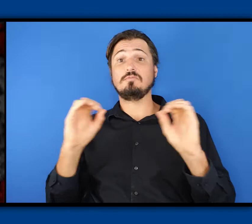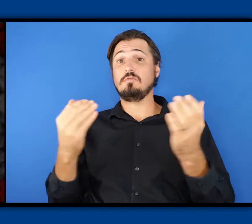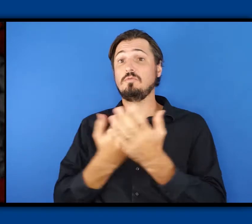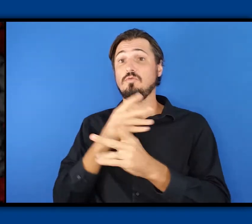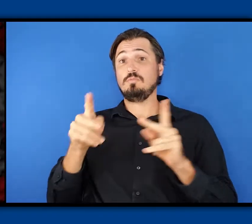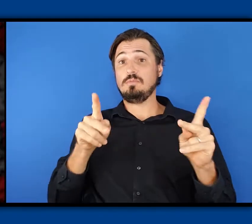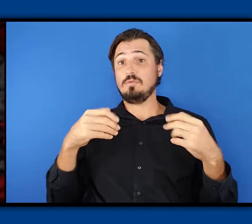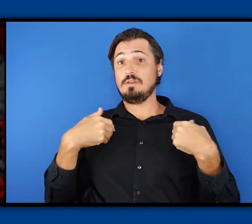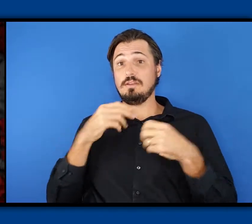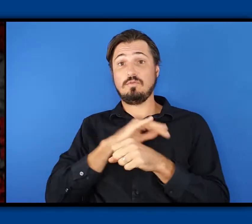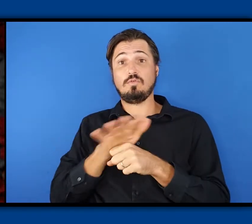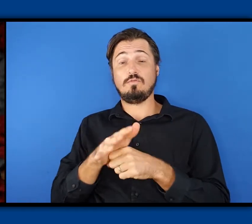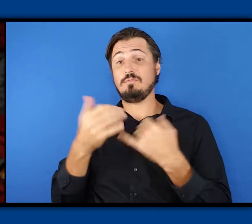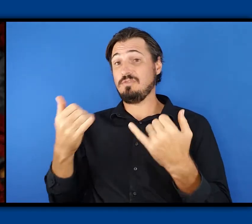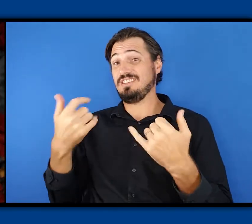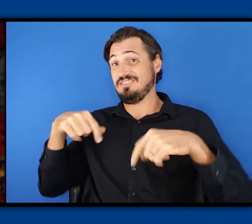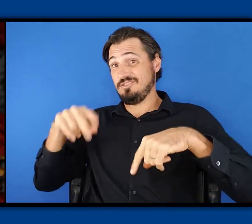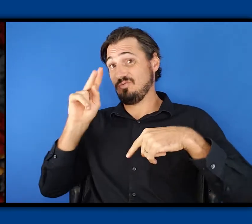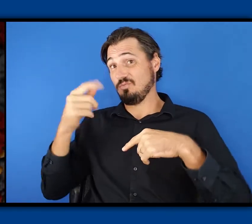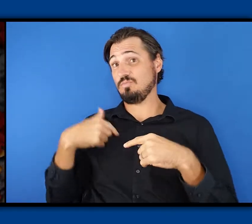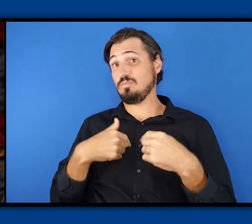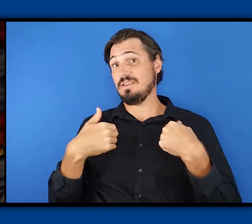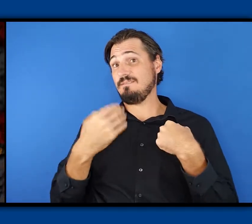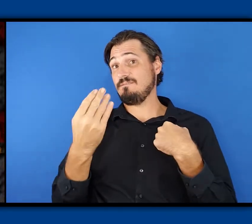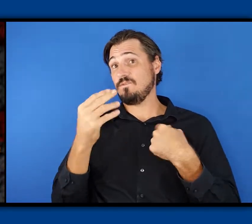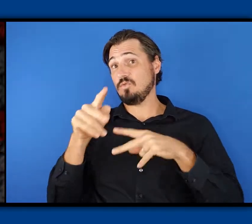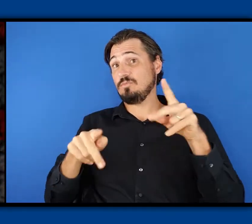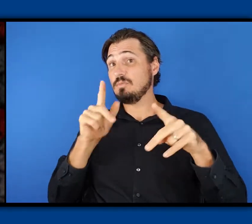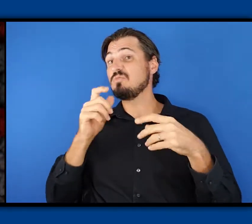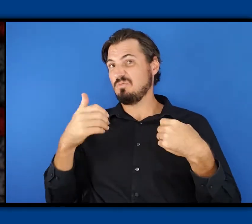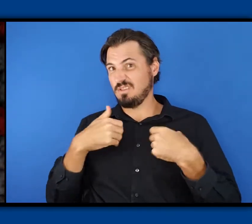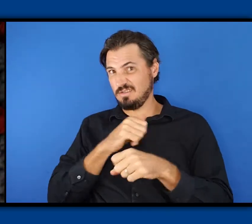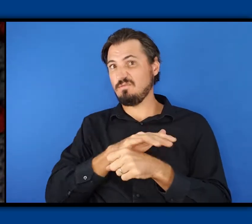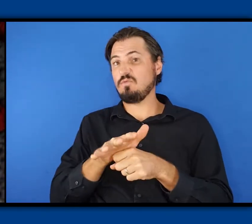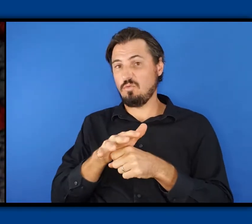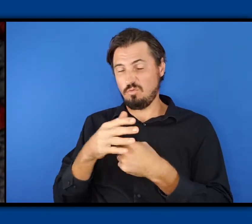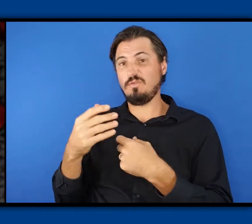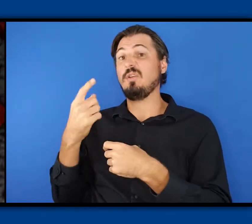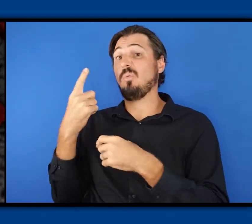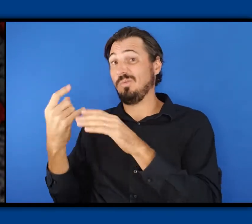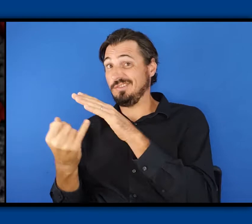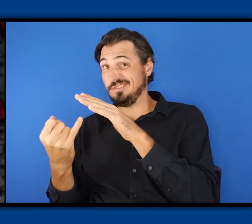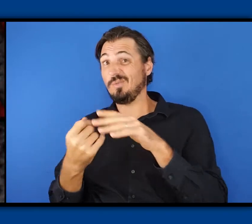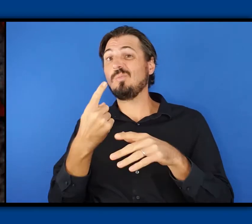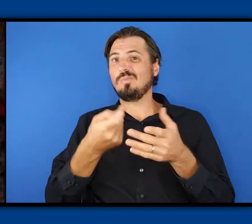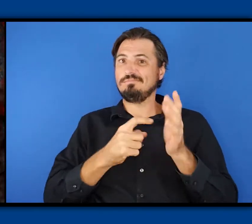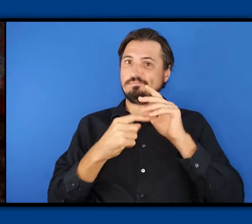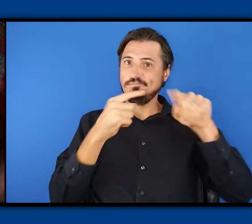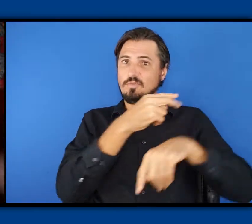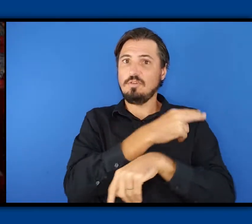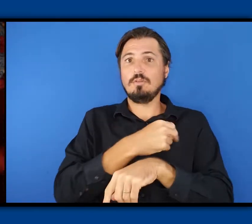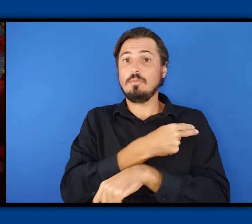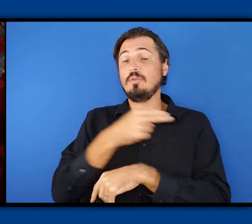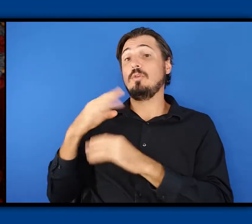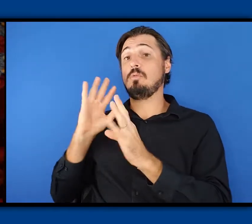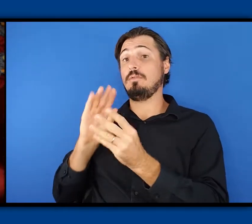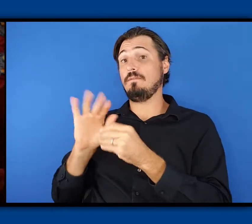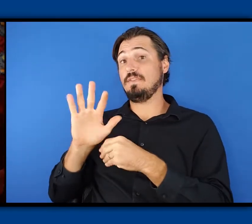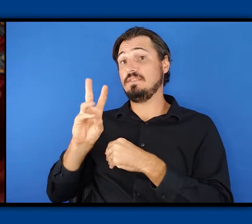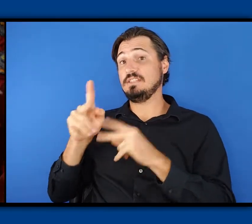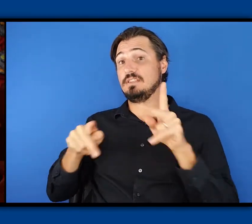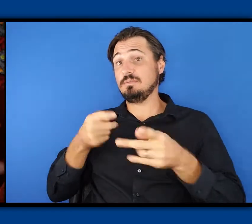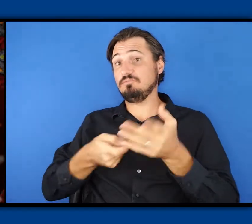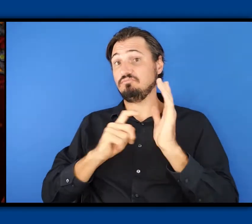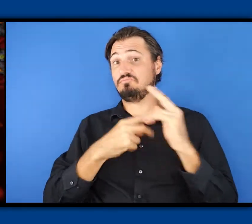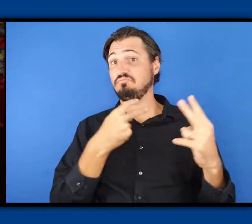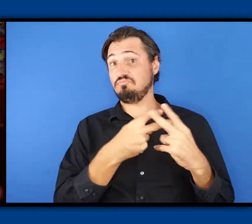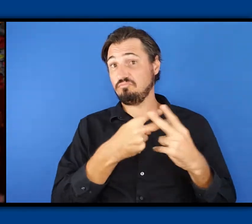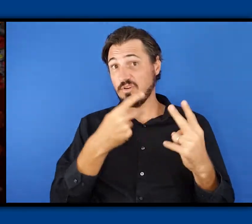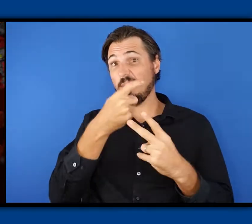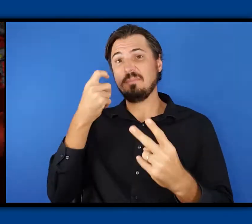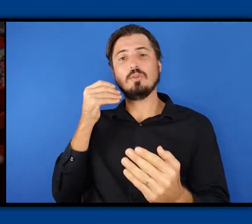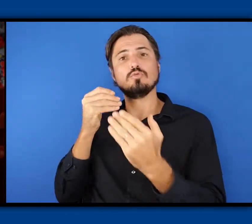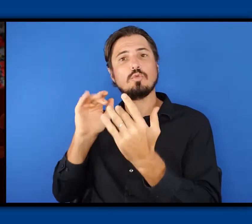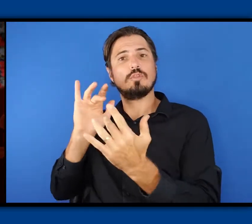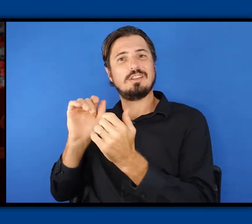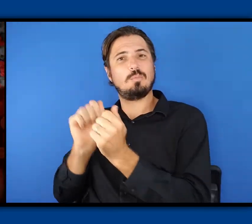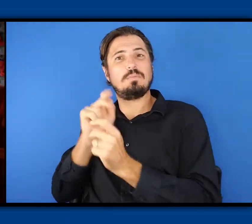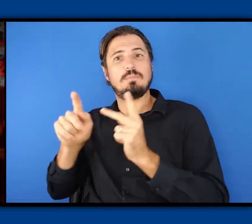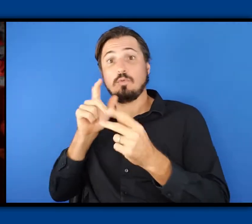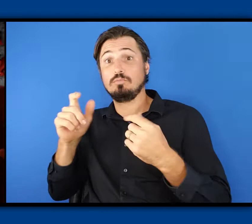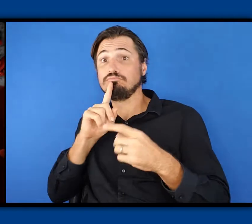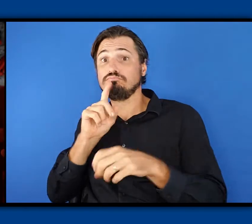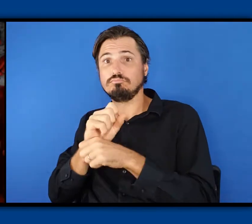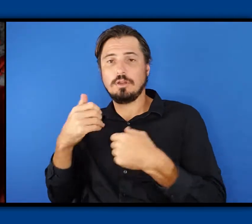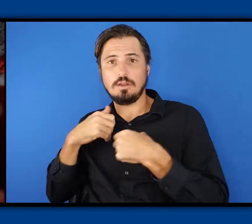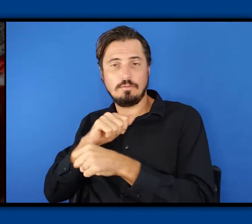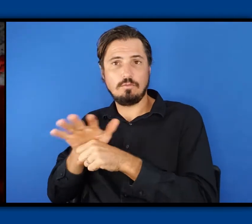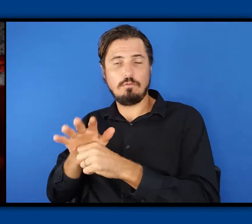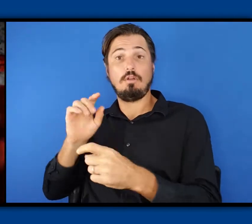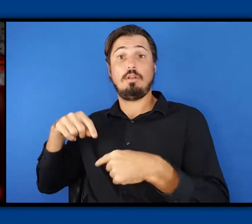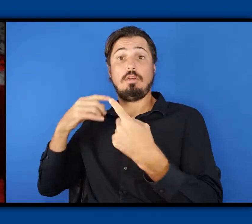We currently have 14 active cases, all in isolation and one hospitalized. We have 56 people in health-directed quarantine as close contacts. Our cumulative case count is now 138,